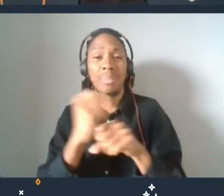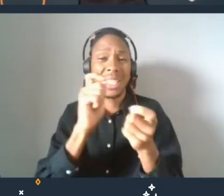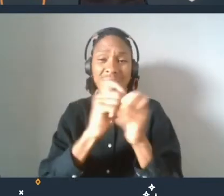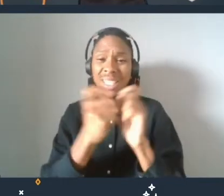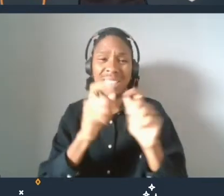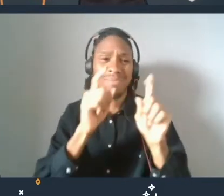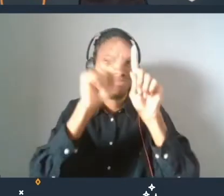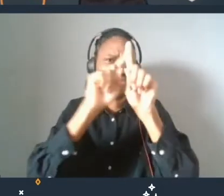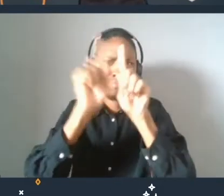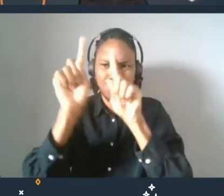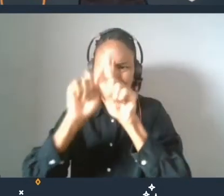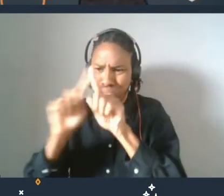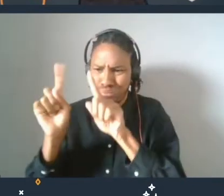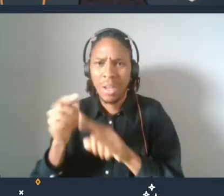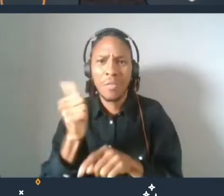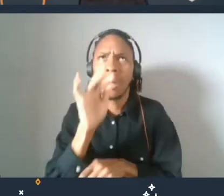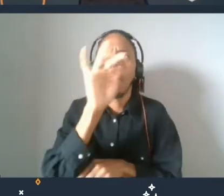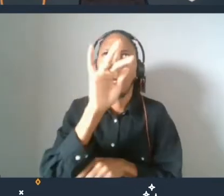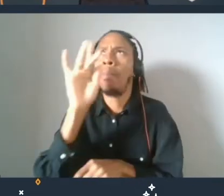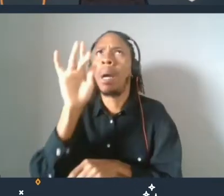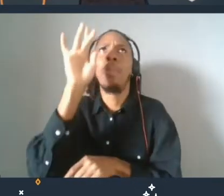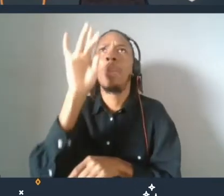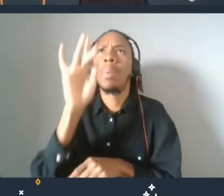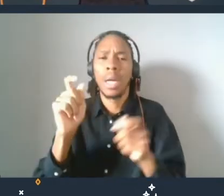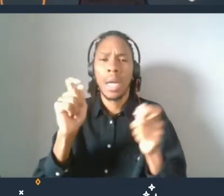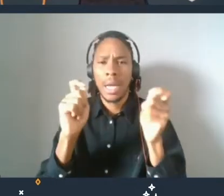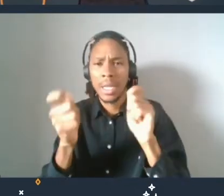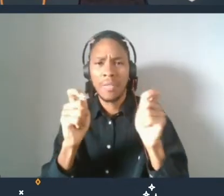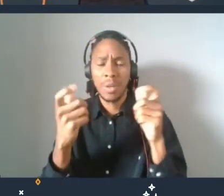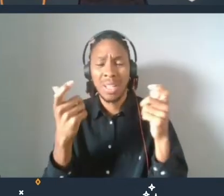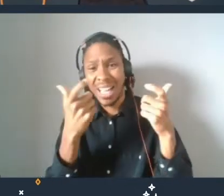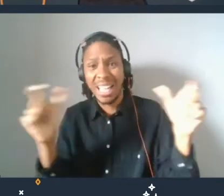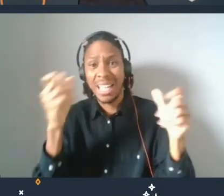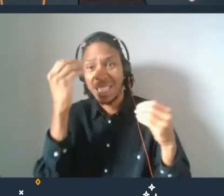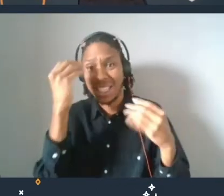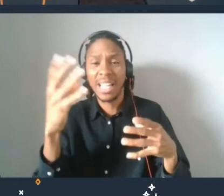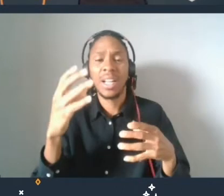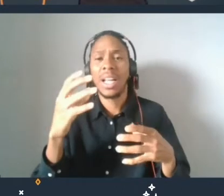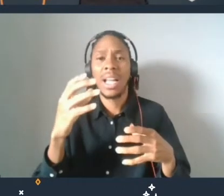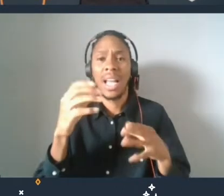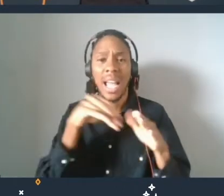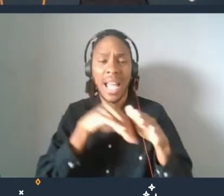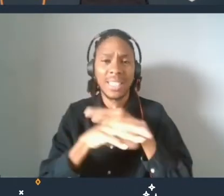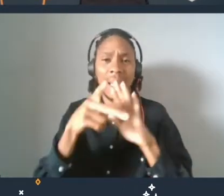with a few clicks, configure granular data access policies, save costs by storing objects